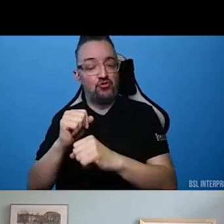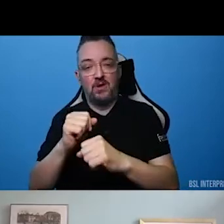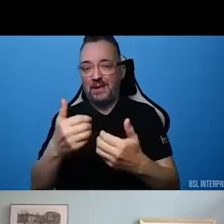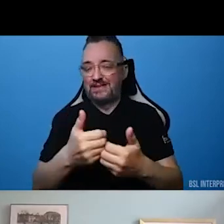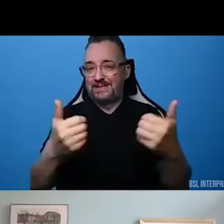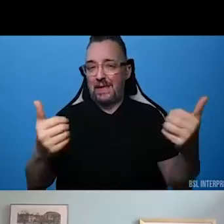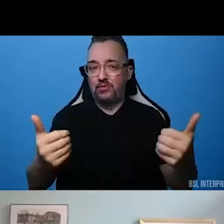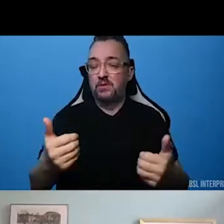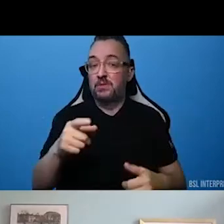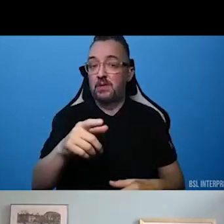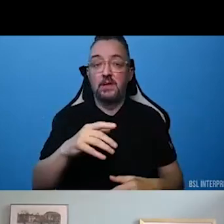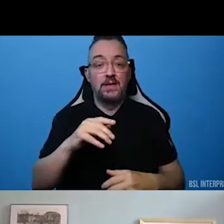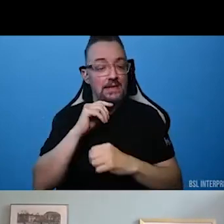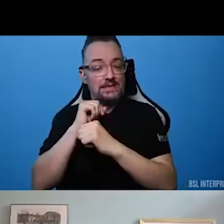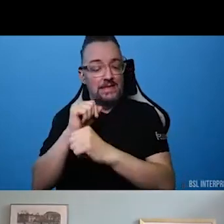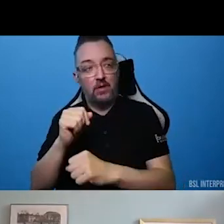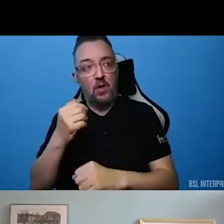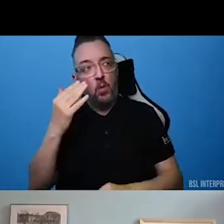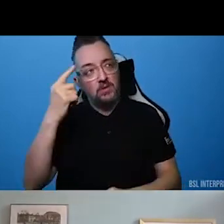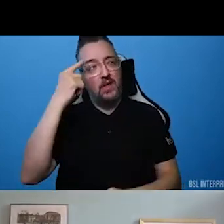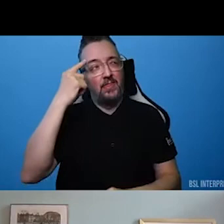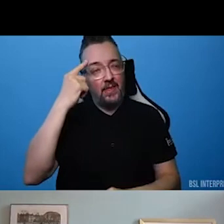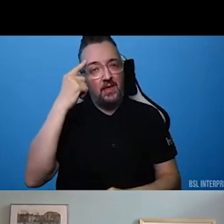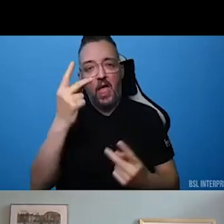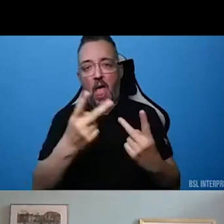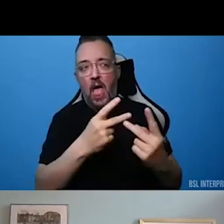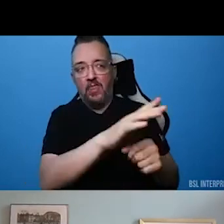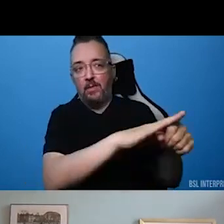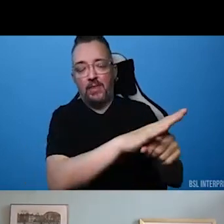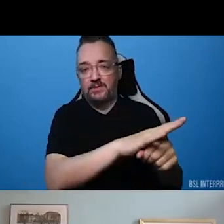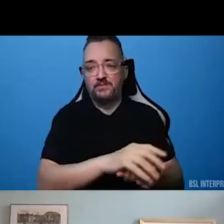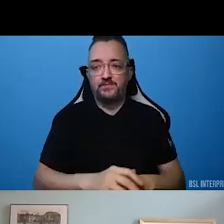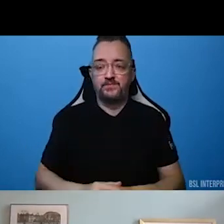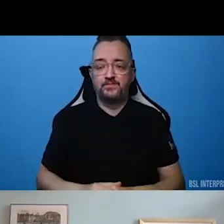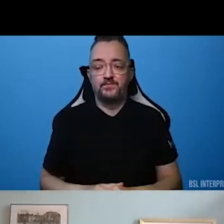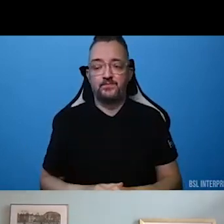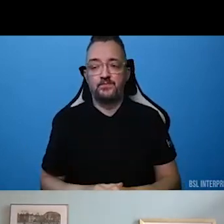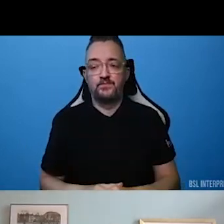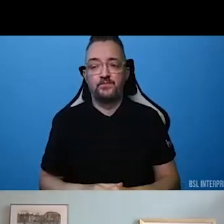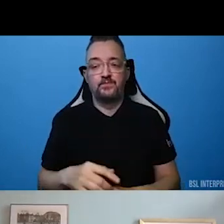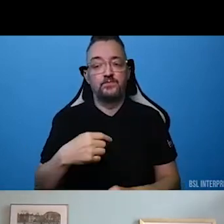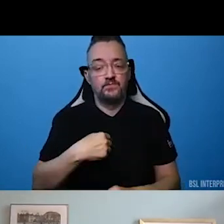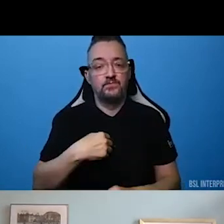Slavery can always seem to be elsewhere. And certainly one thing I like to say to my students